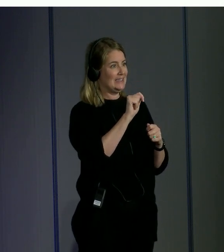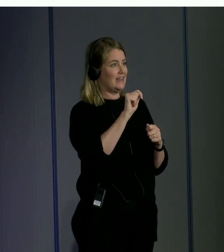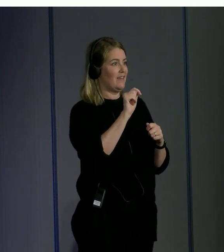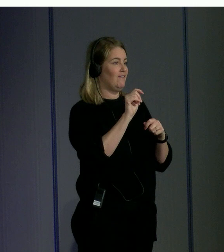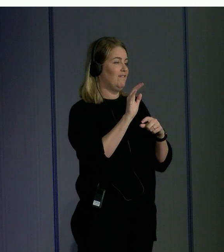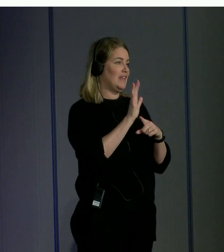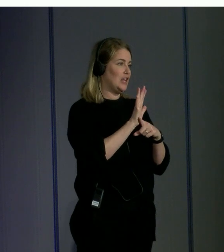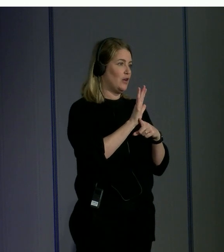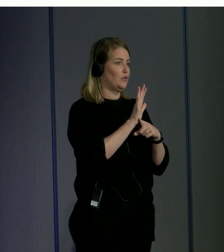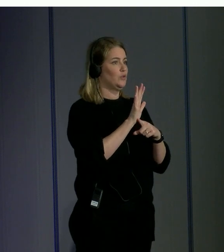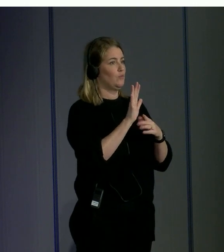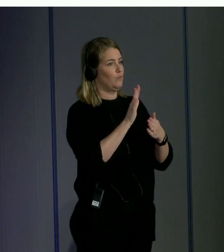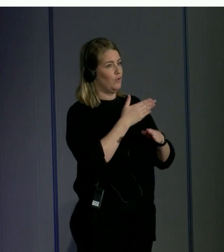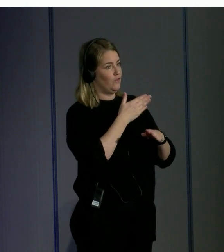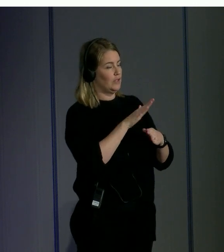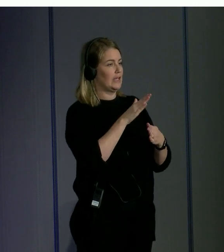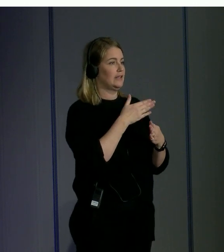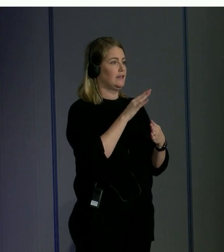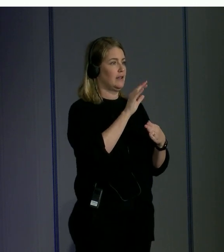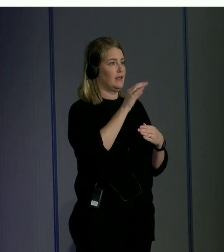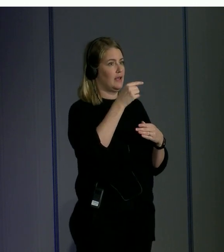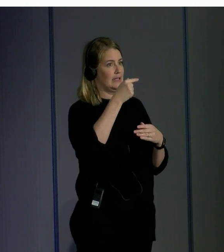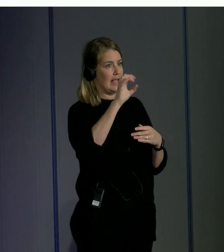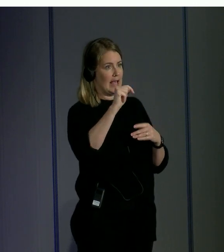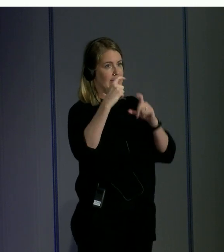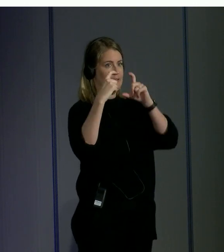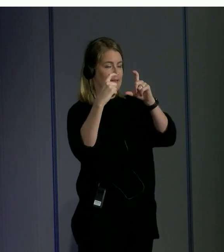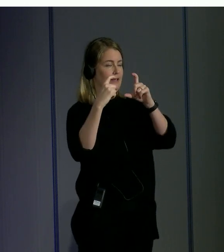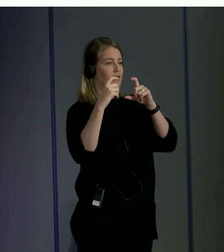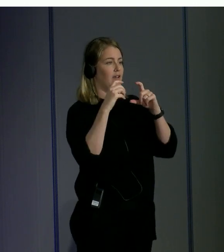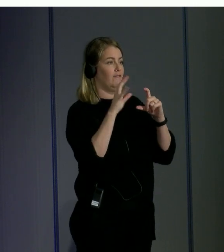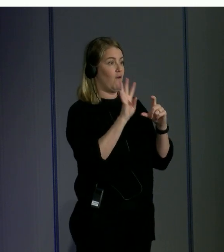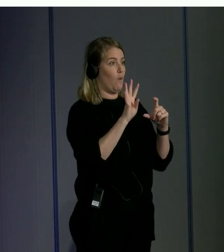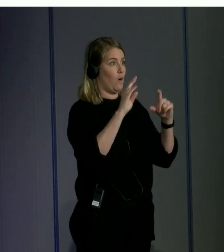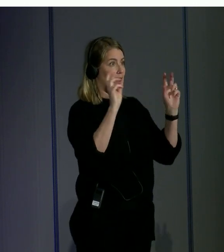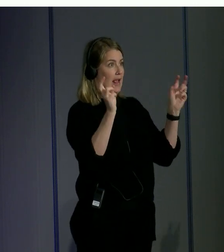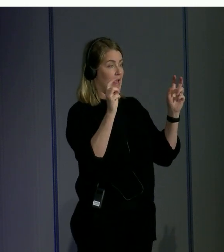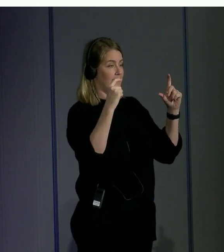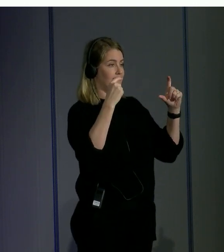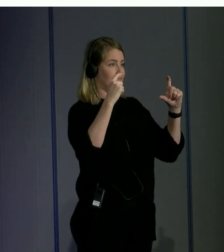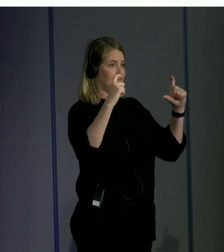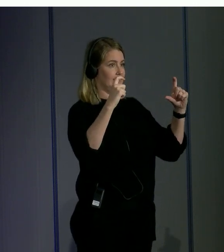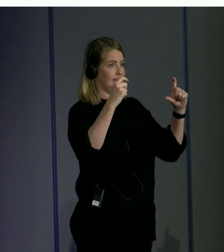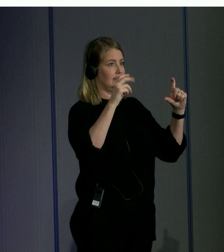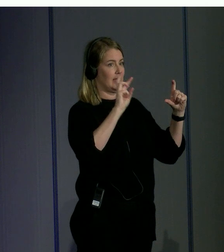Control 3 is button, get. Control 4 is heading. WWDC22.